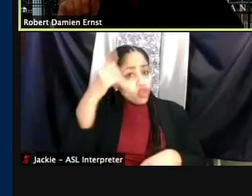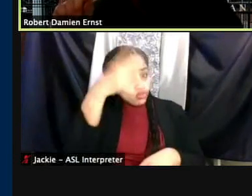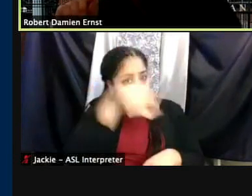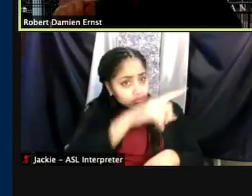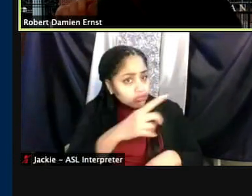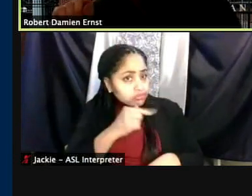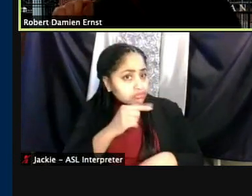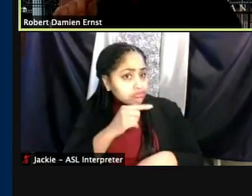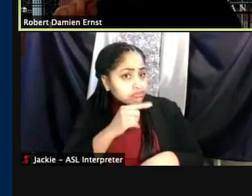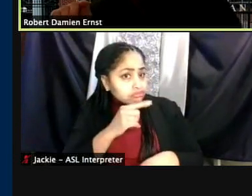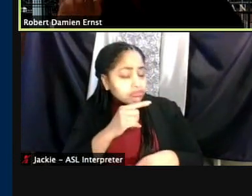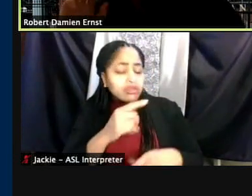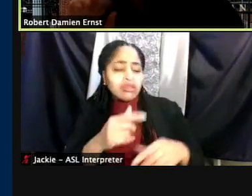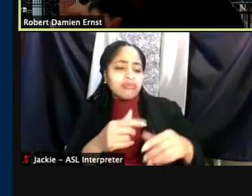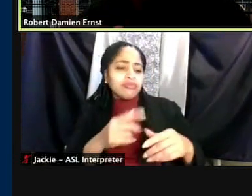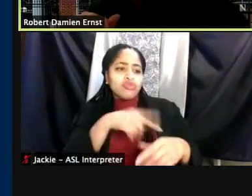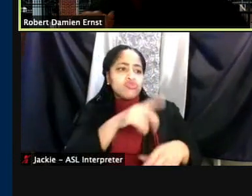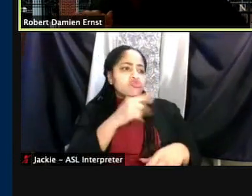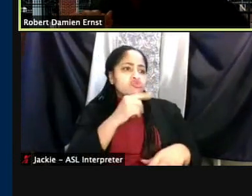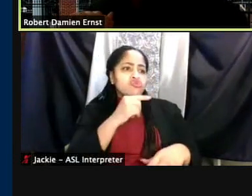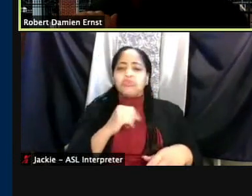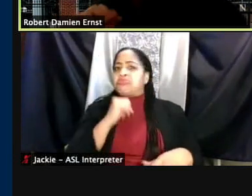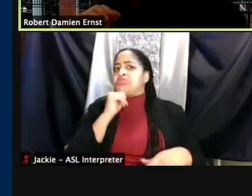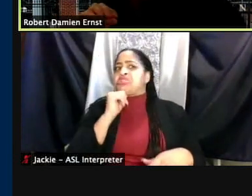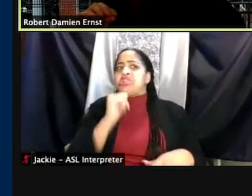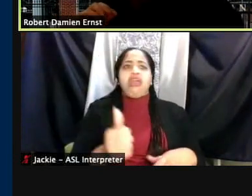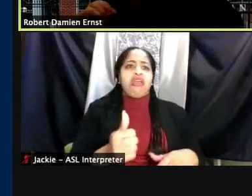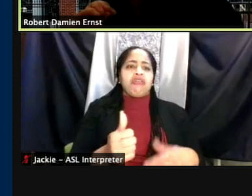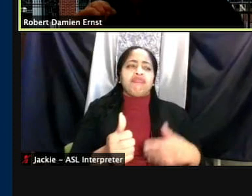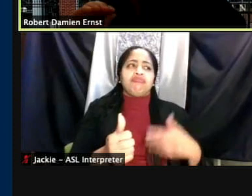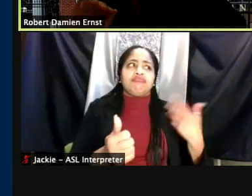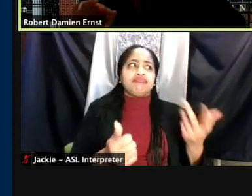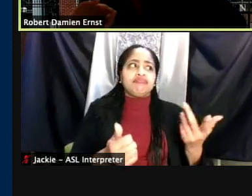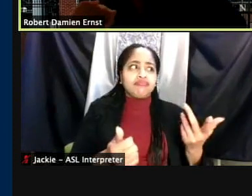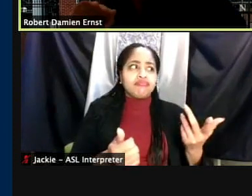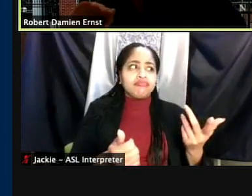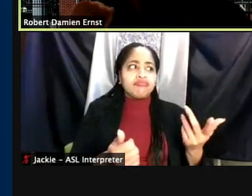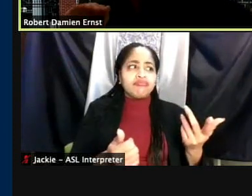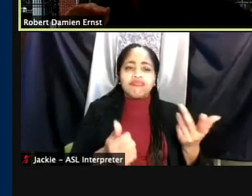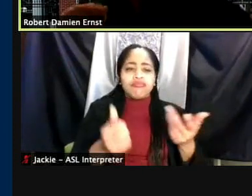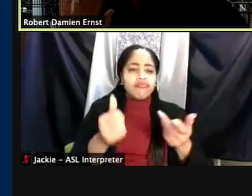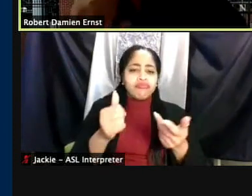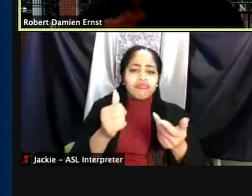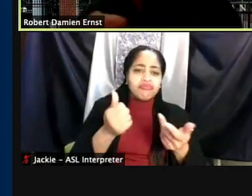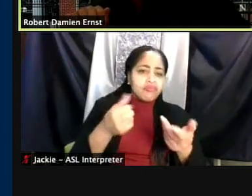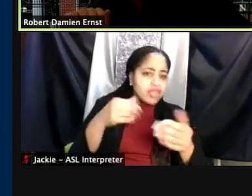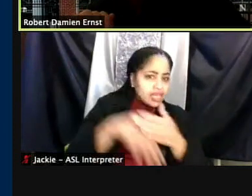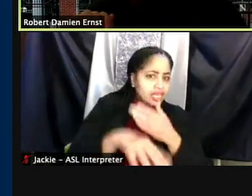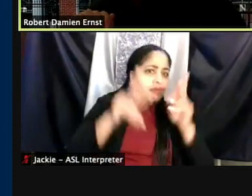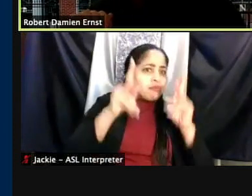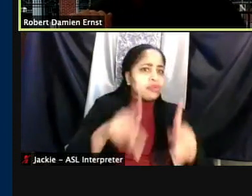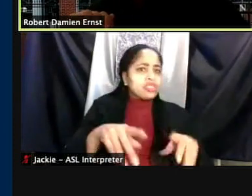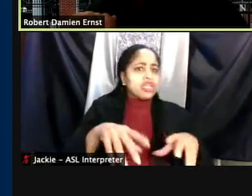For those undergraduate students who are not either enrolled in an in-person class or living on campus,